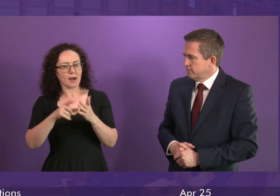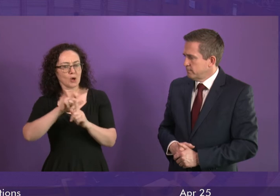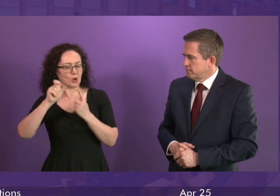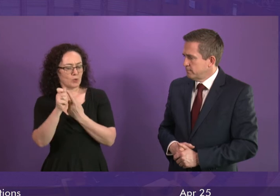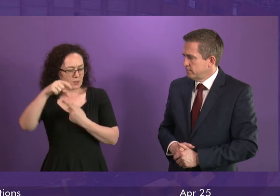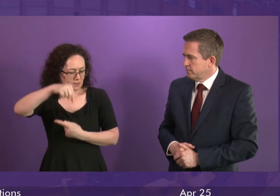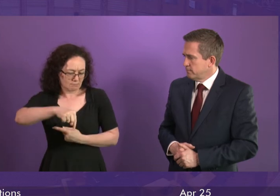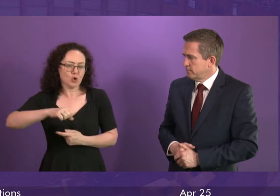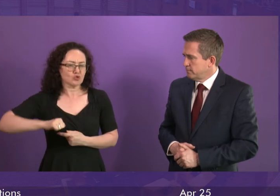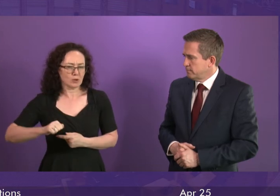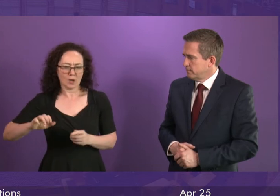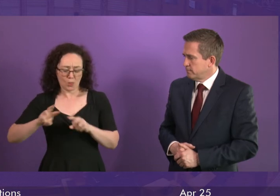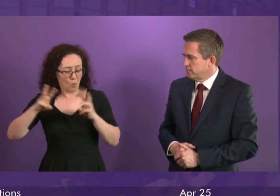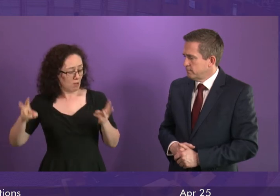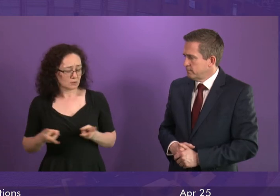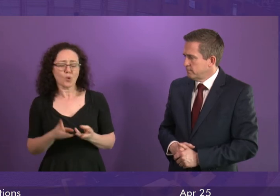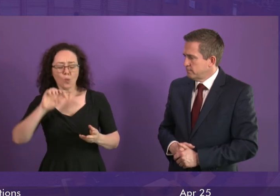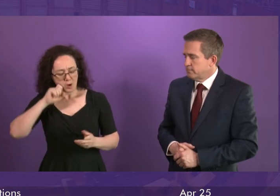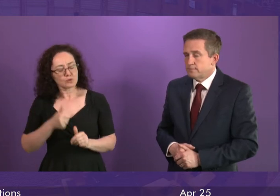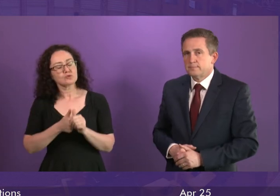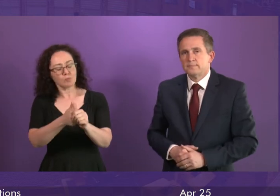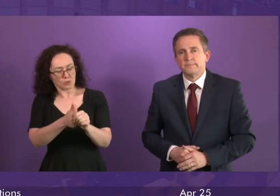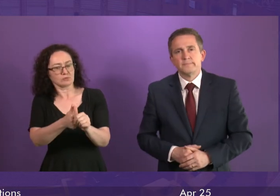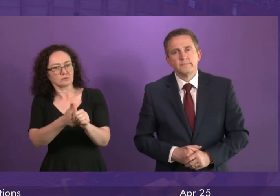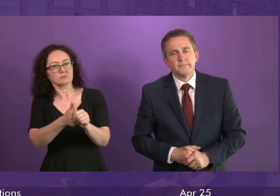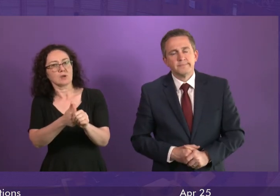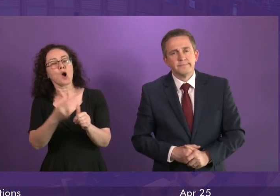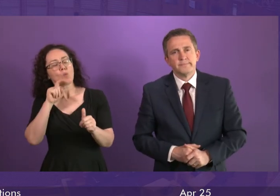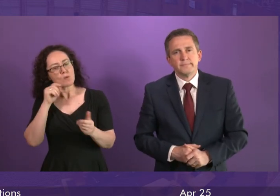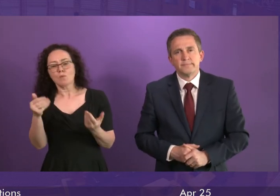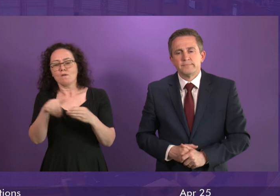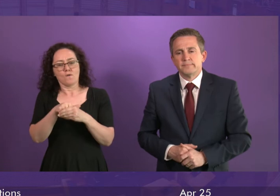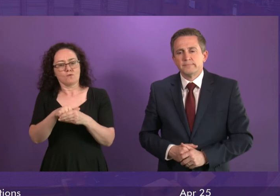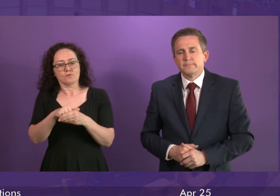will be very keen to take part in any events that are held.